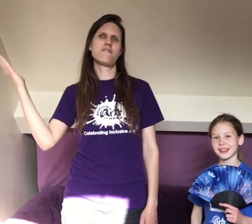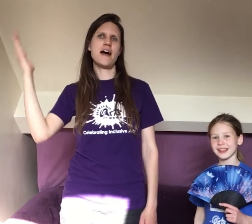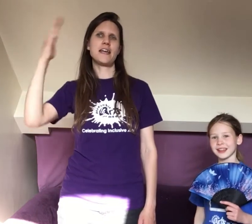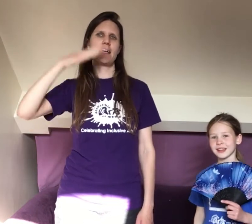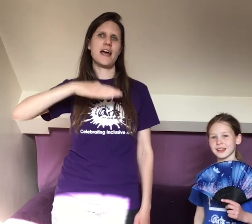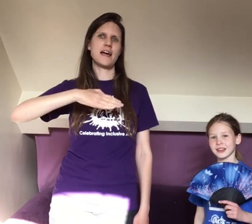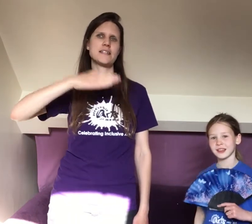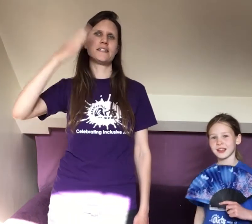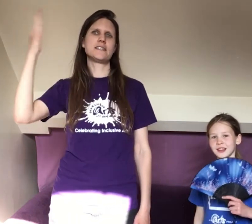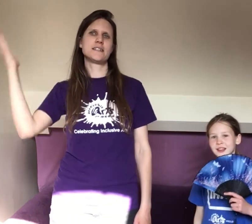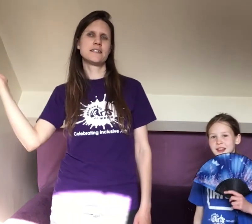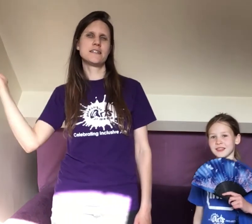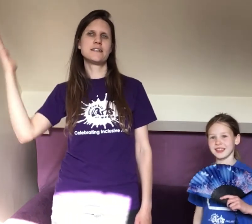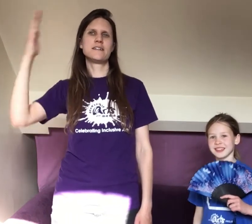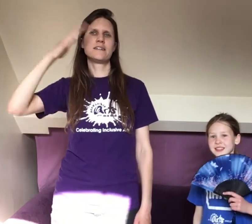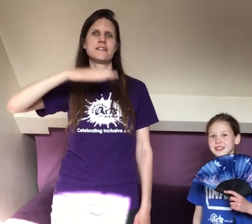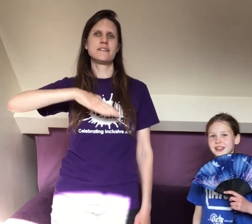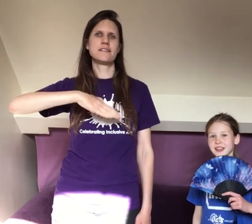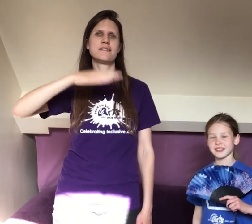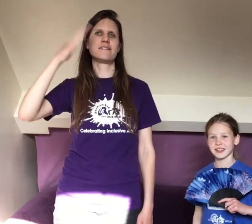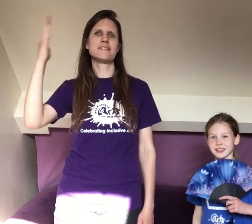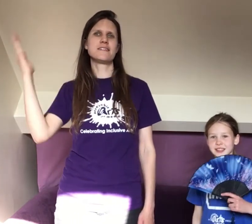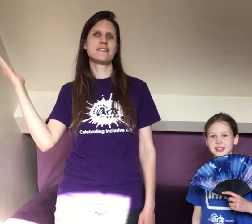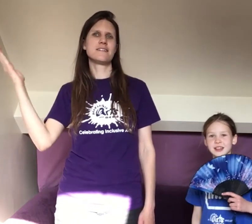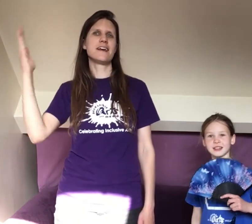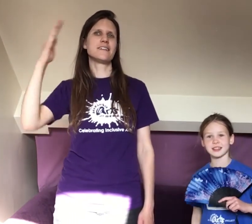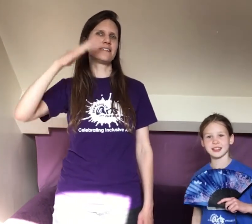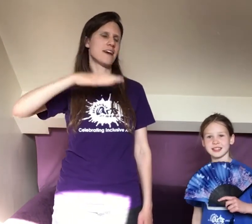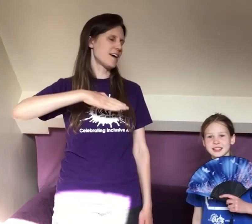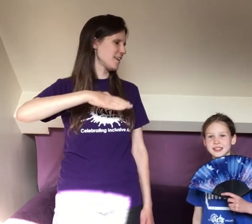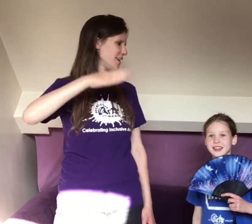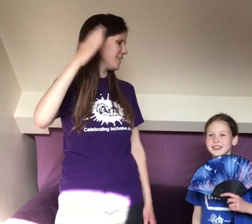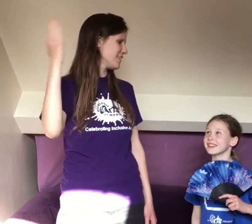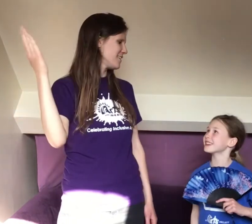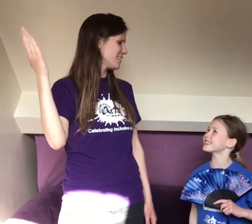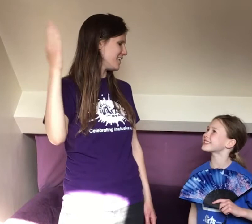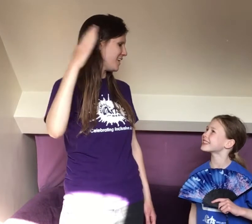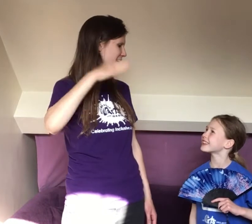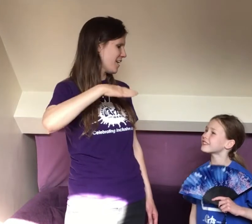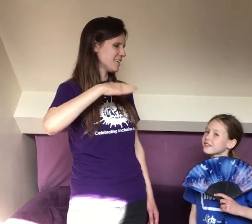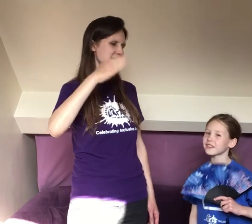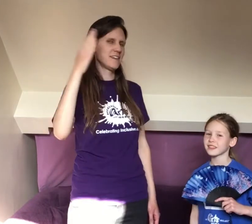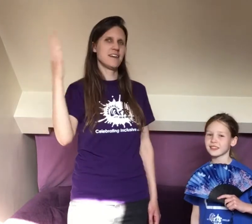as my fanning action. Like this, like this, like this, exactly… like this. Yeah. OK.